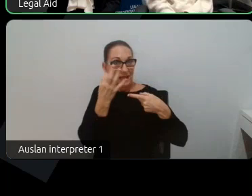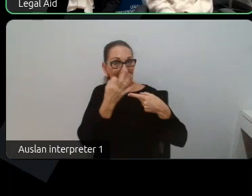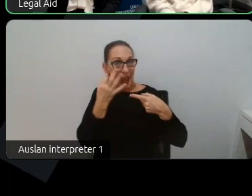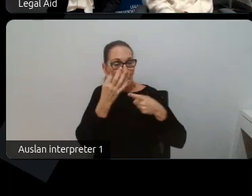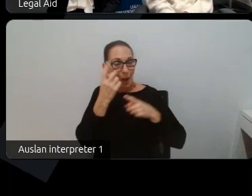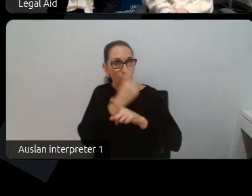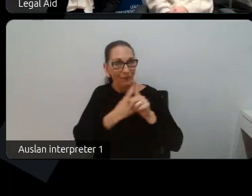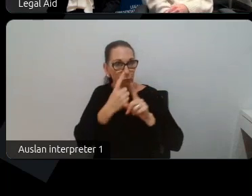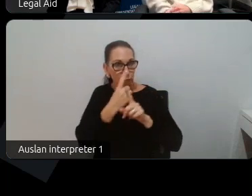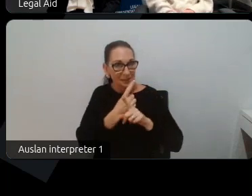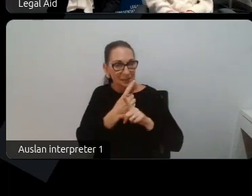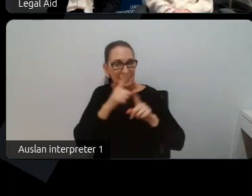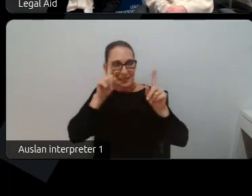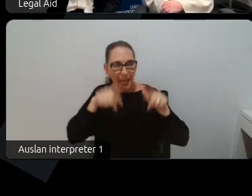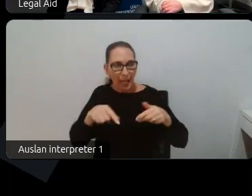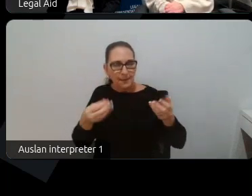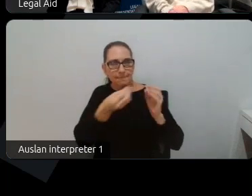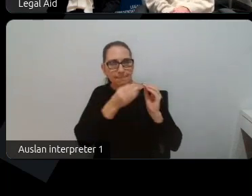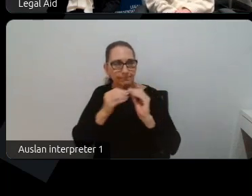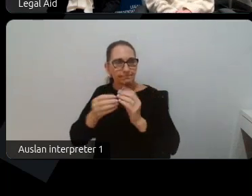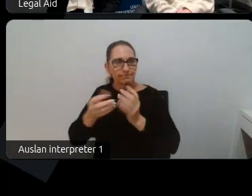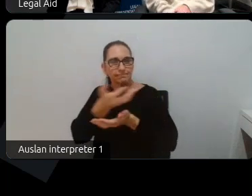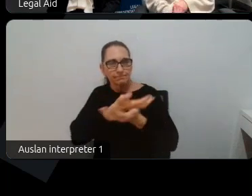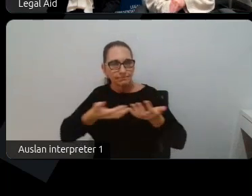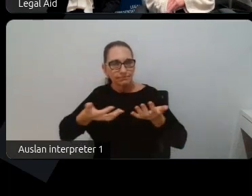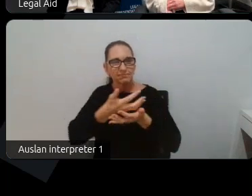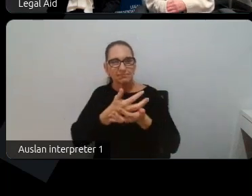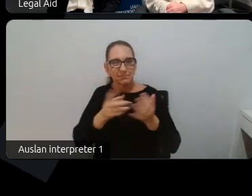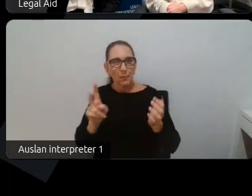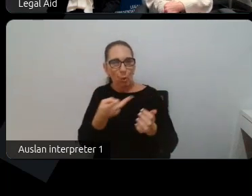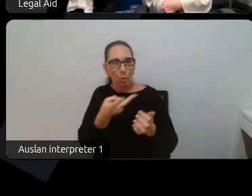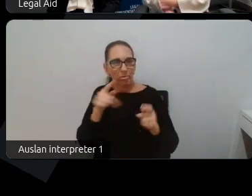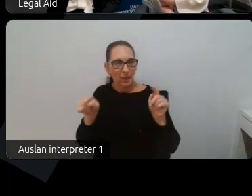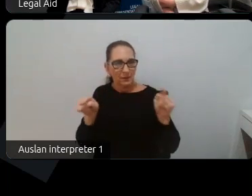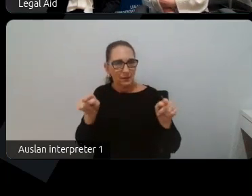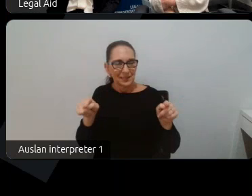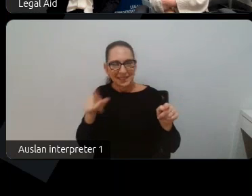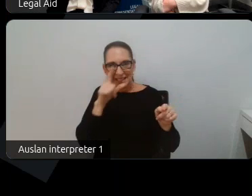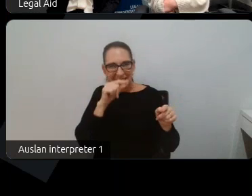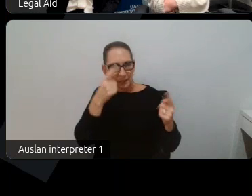the parties start their discussions and they can identify if they need any further information or